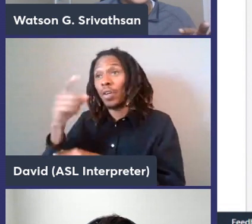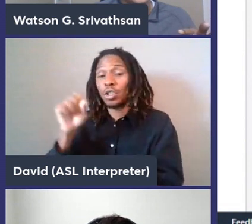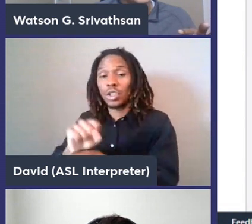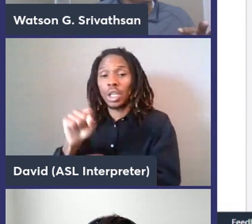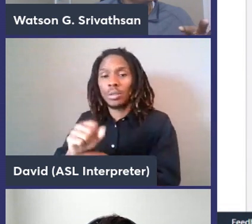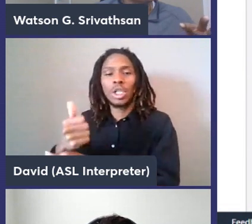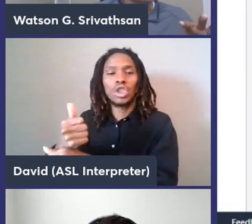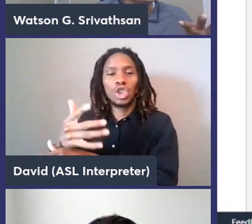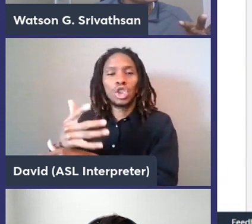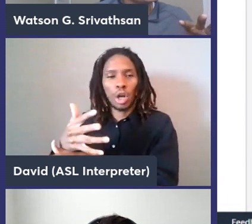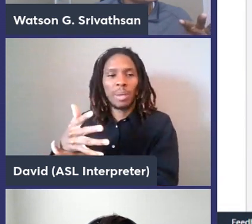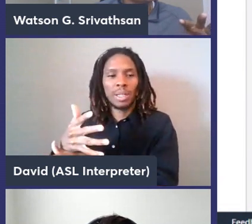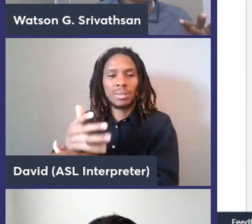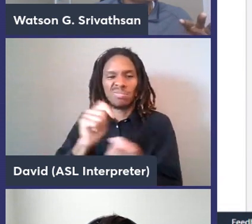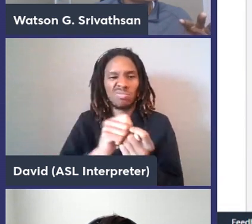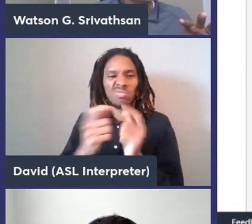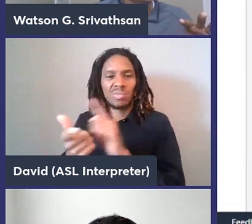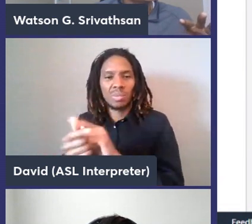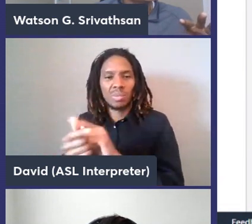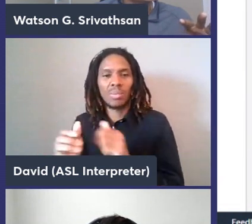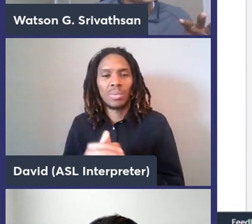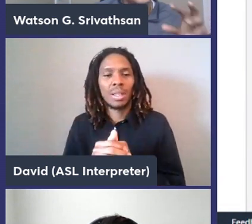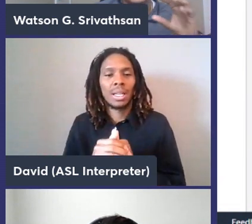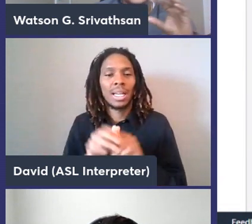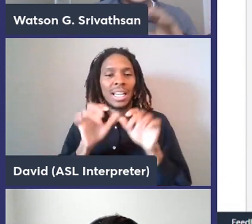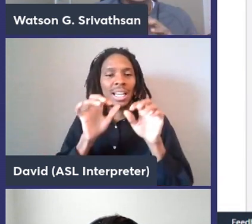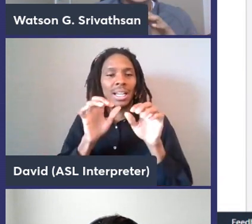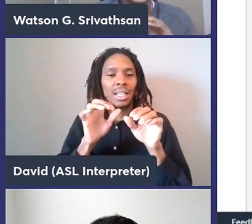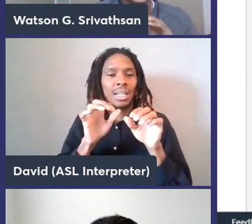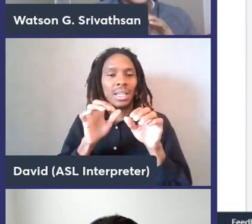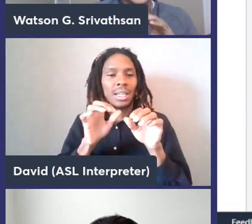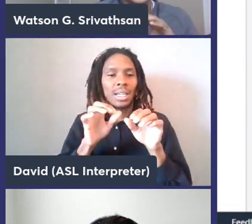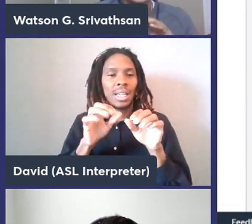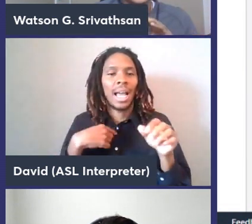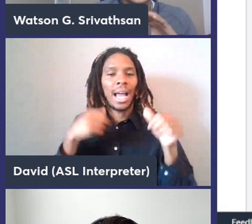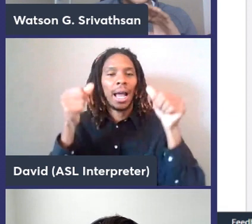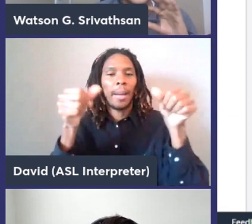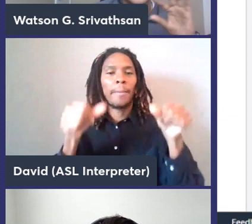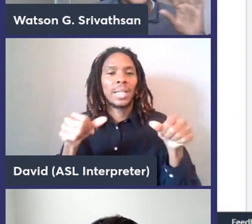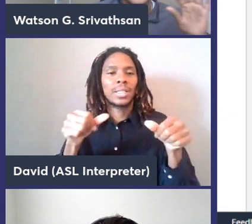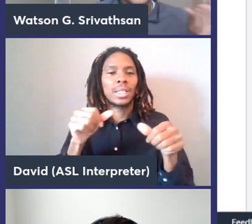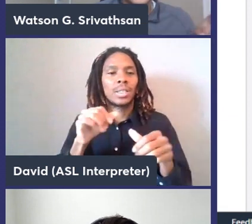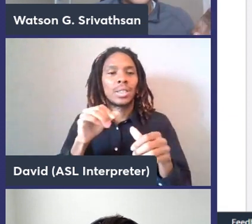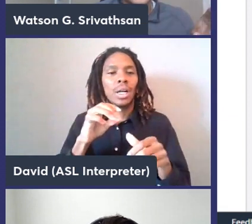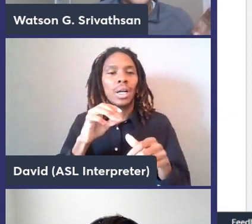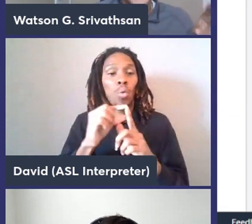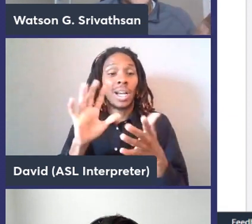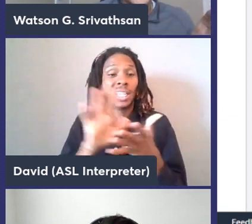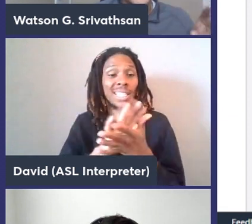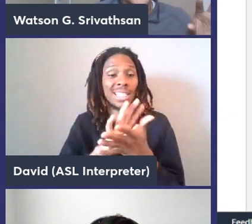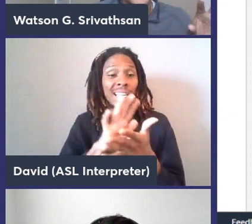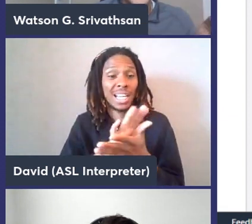I'm calling it German. The input ID, I pasted the Word doc in the S3 bucket,